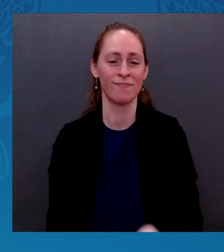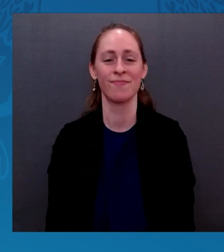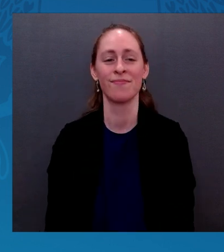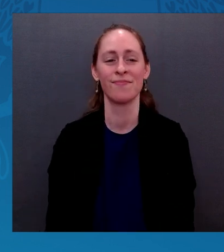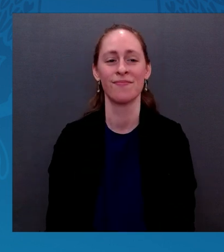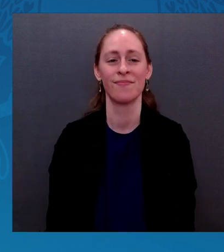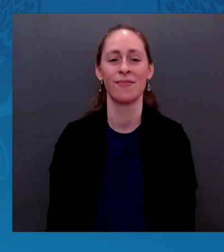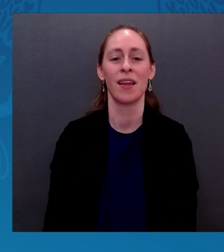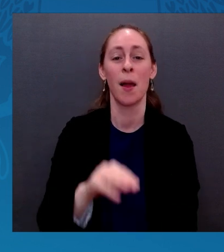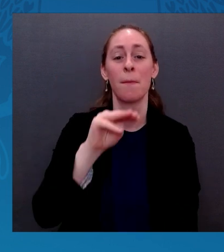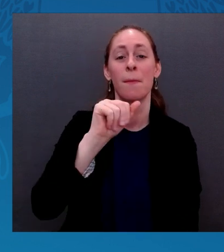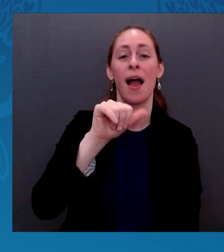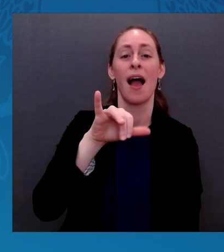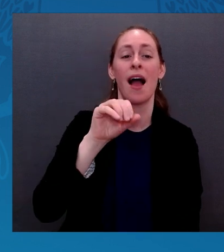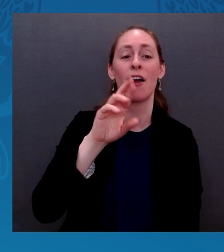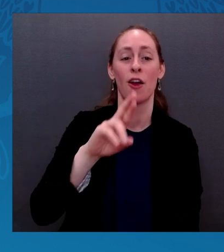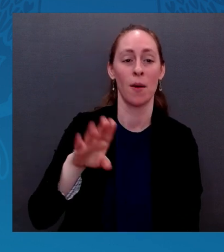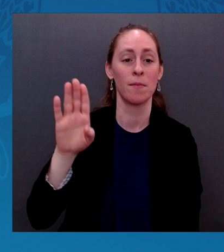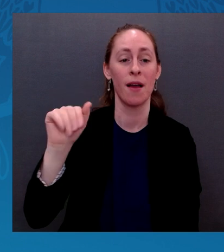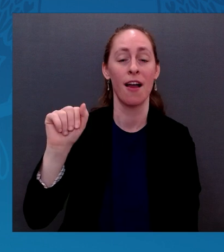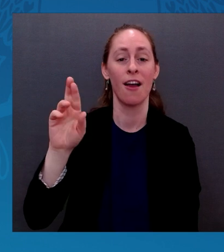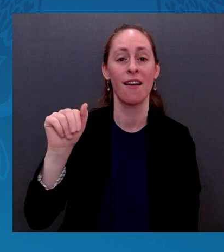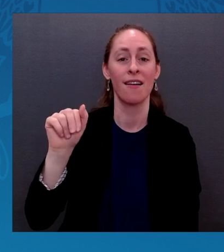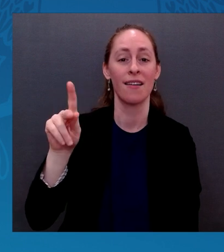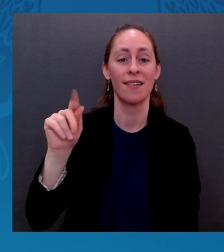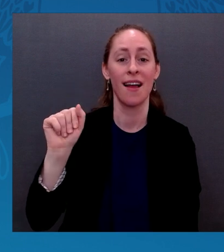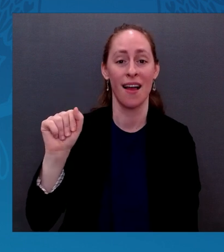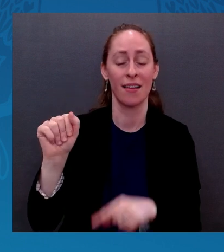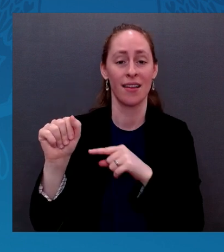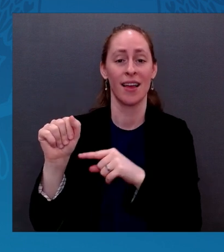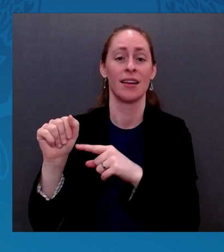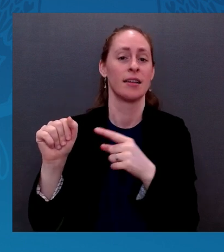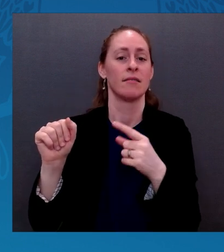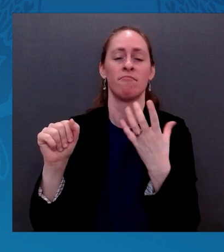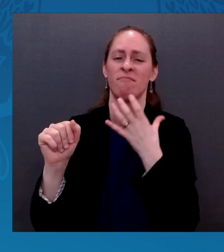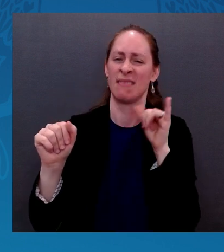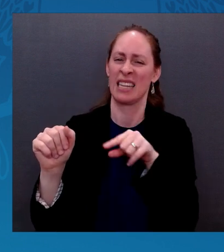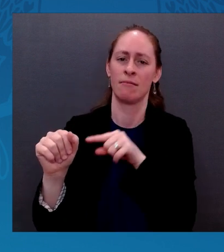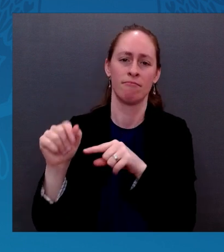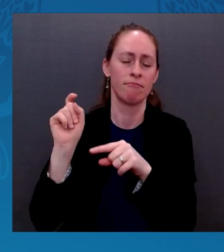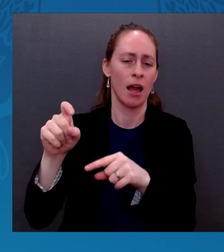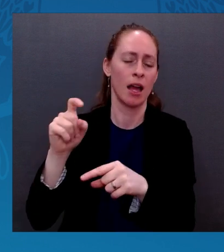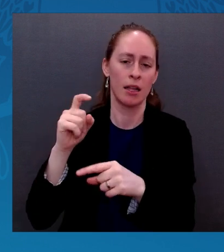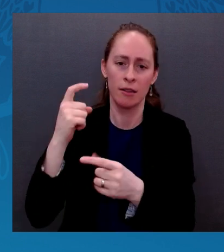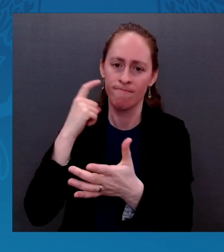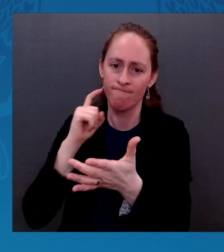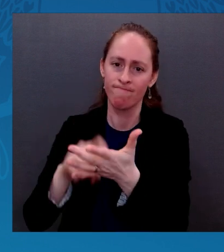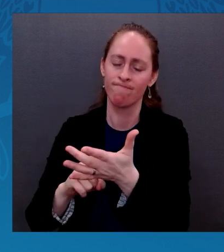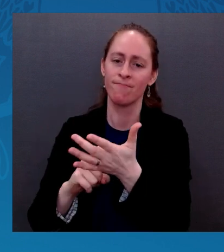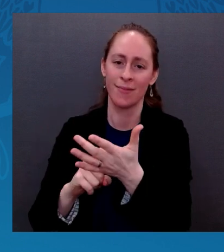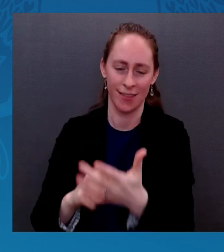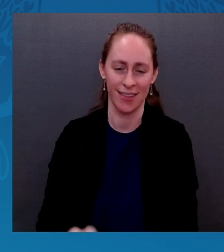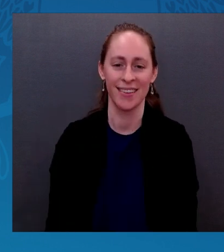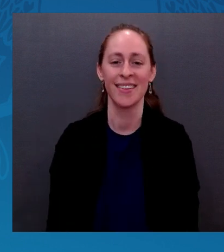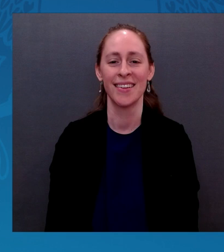you've blown through that because we're going to take this and we're going to promote this all over this country. This is exactly what the President and the vice